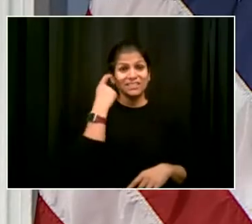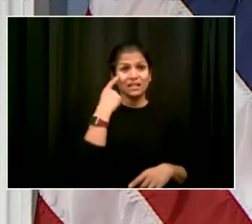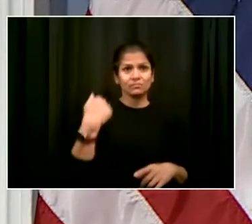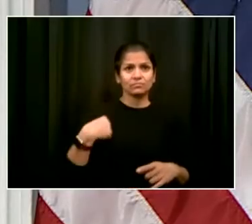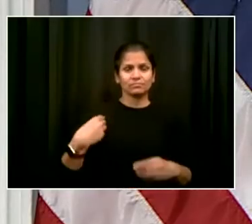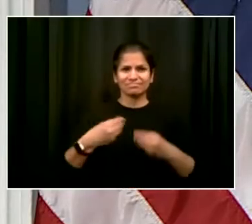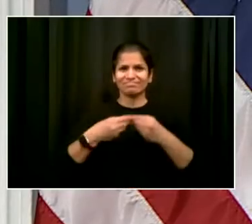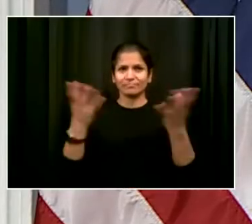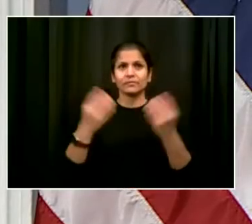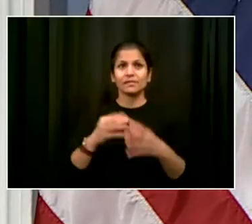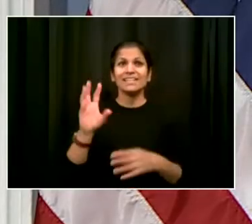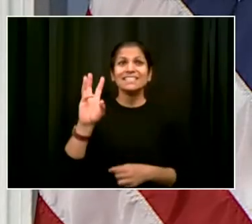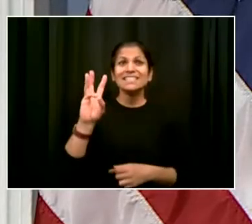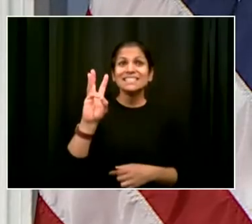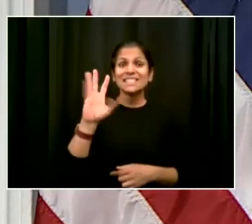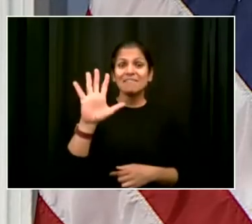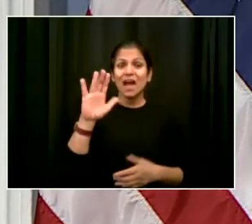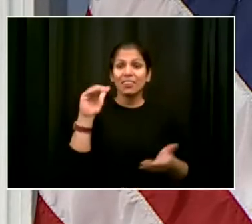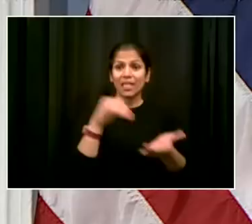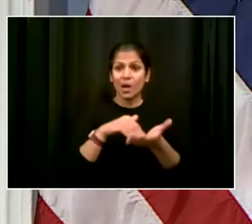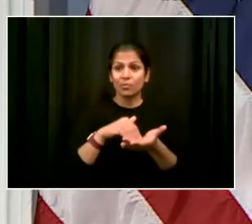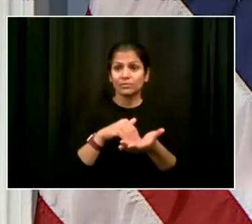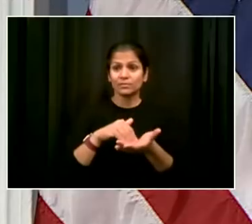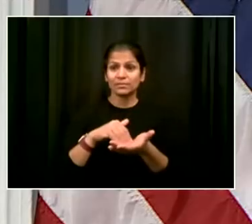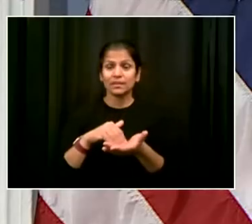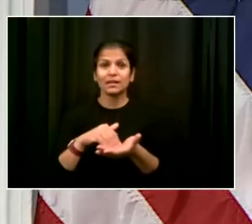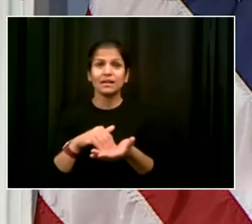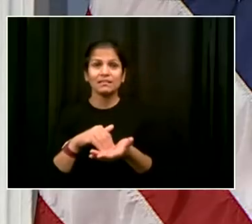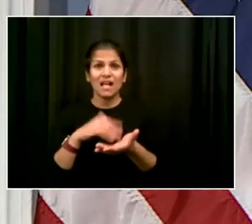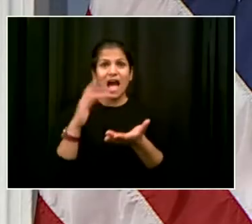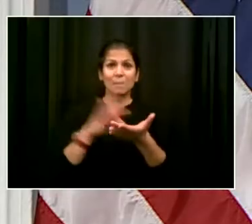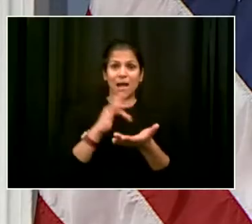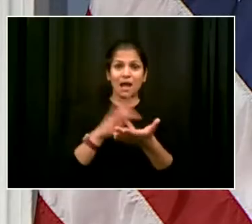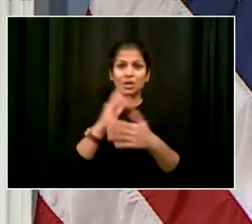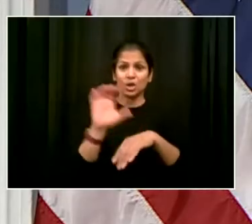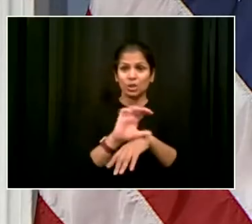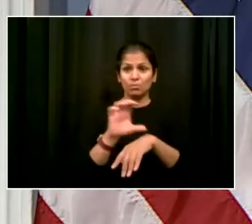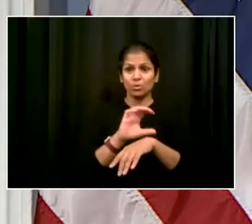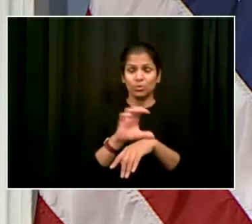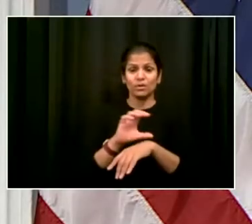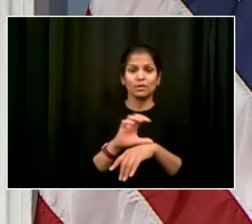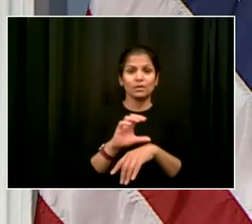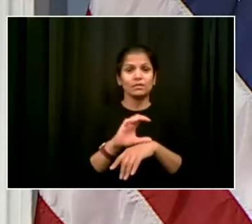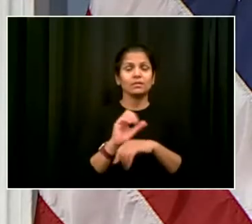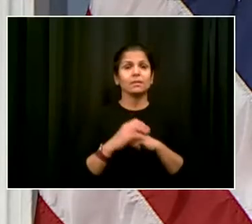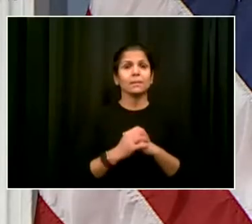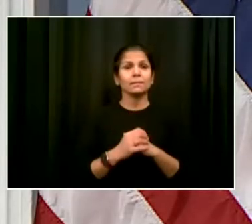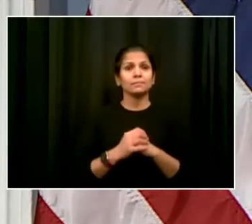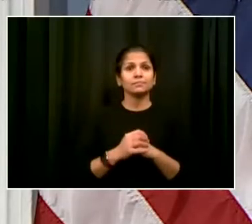HAVE DISTRIBUTED APPROXIMATELY 65,000 DEVICES AS OF RIGHT NOW AND WE ARE FULLY ON TRACK TO MAKE SURE THAT T ALL